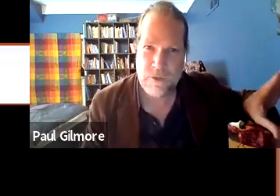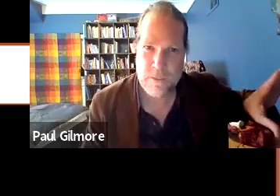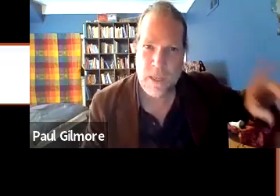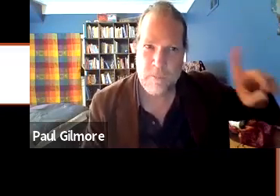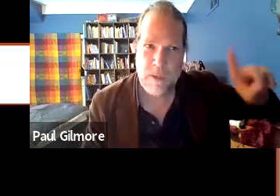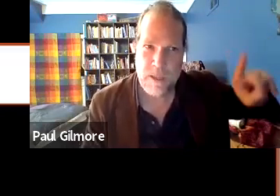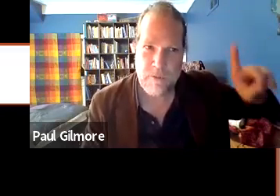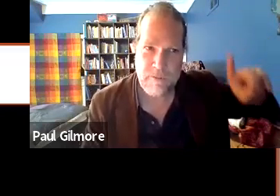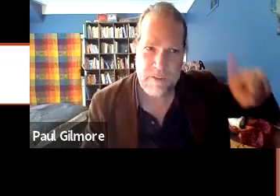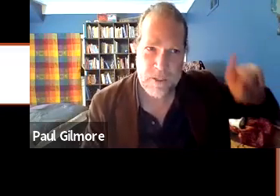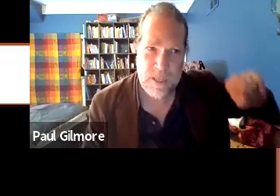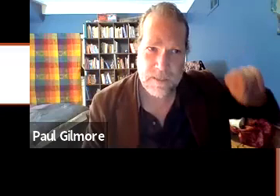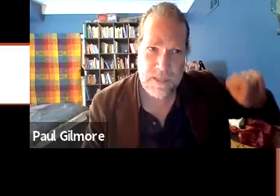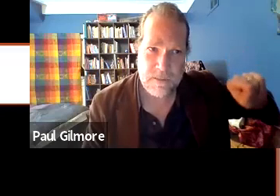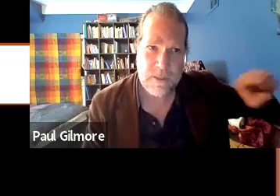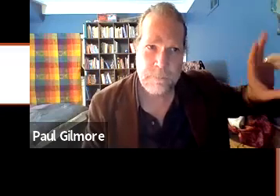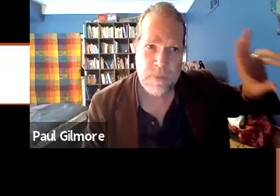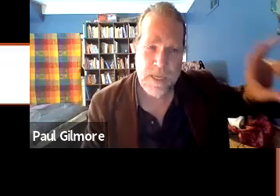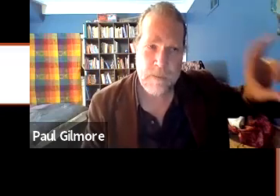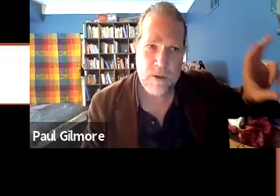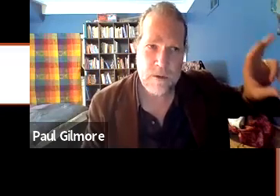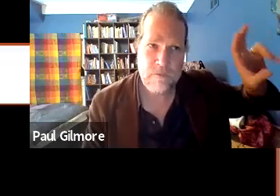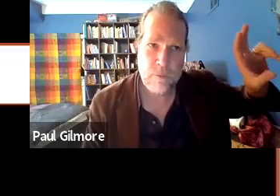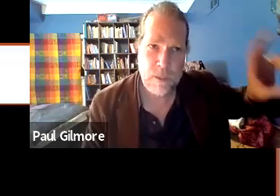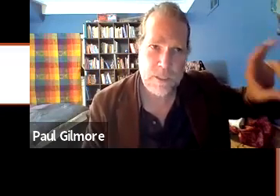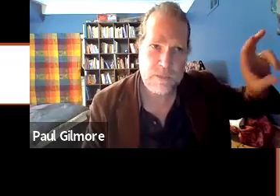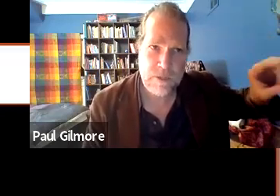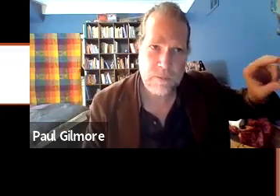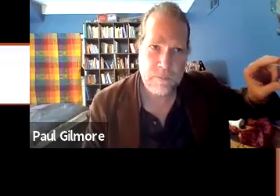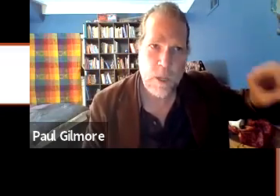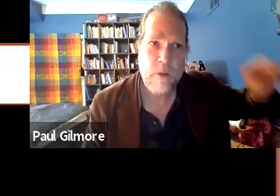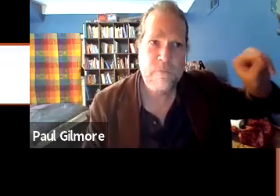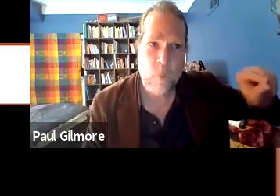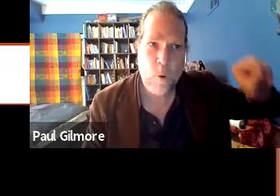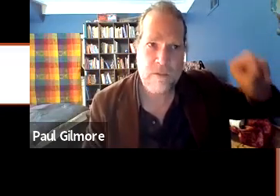freedom, but we never finished that sentence. They came here for religious freedom for